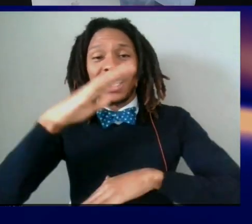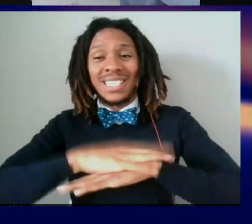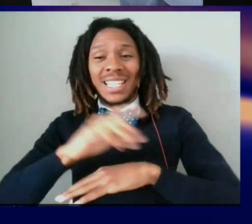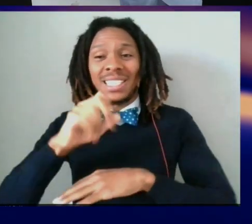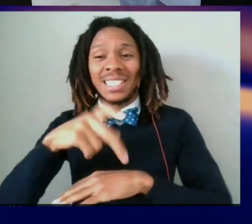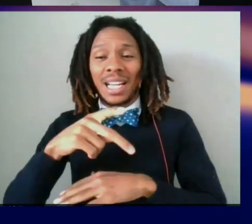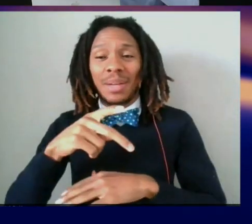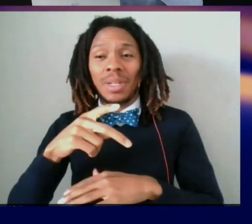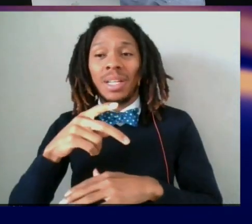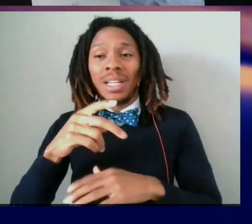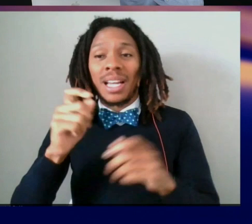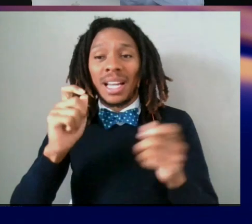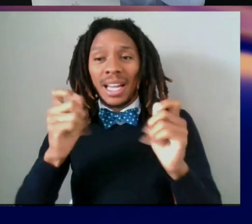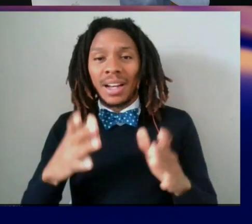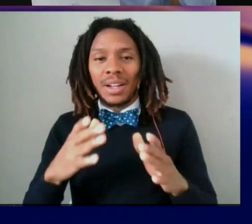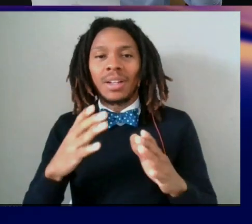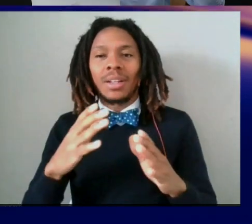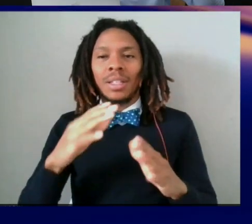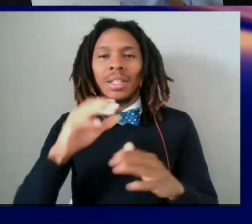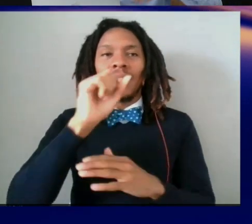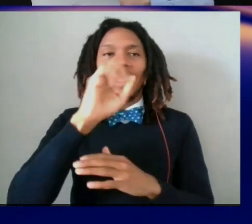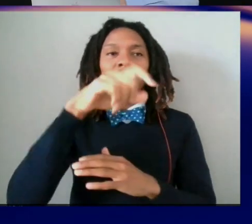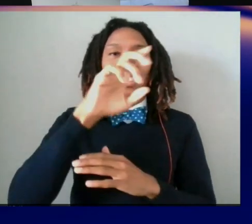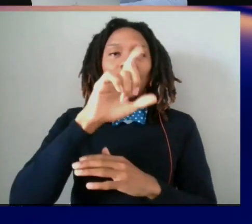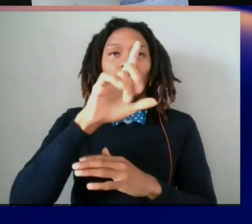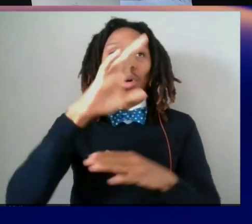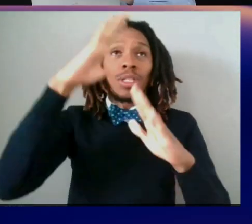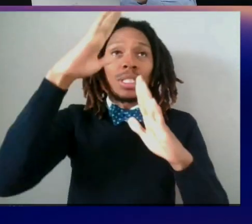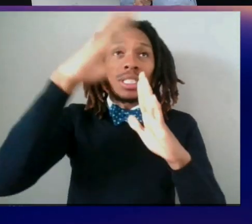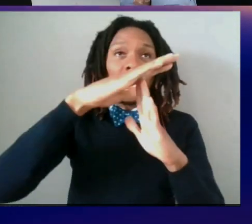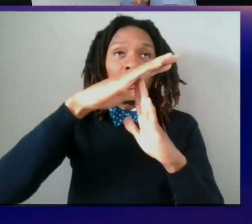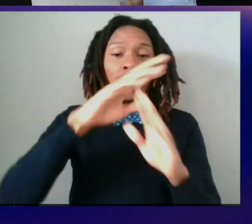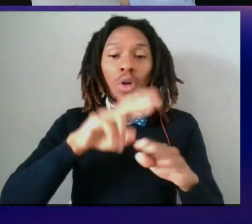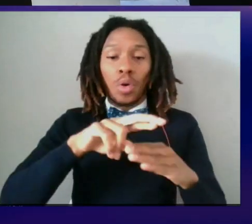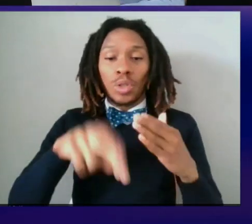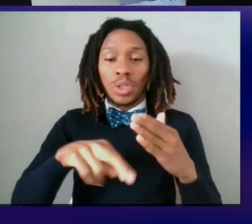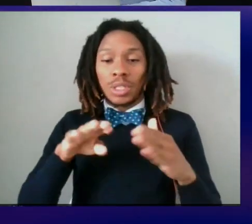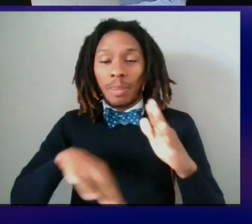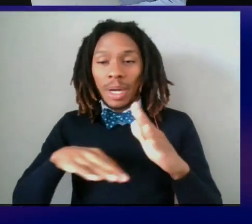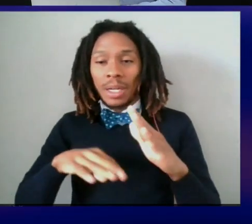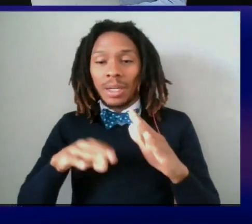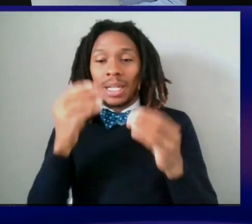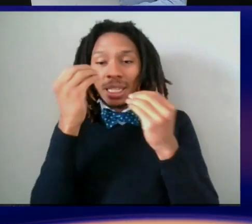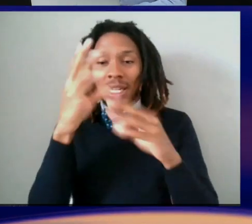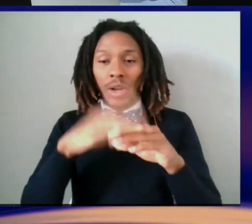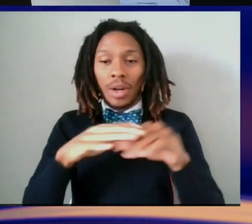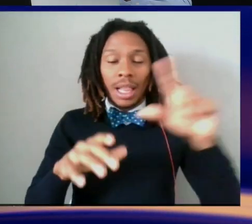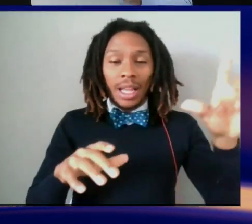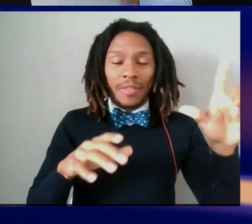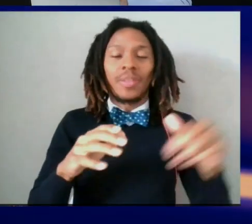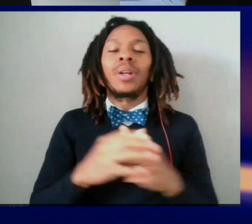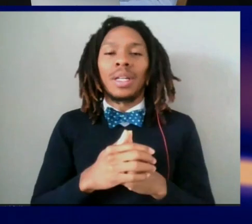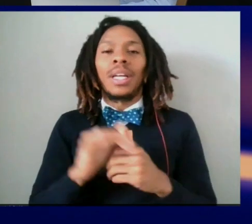SQL on the top, results on the bottom, data off to the left. And so that's how the console is set up. And what we're launching today